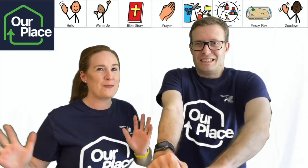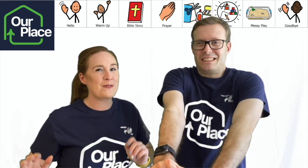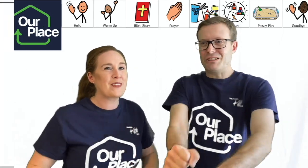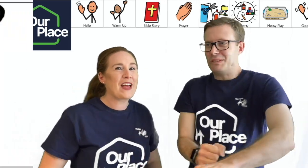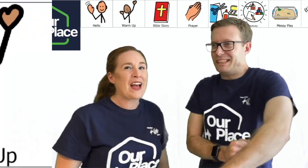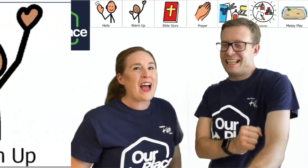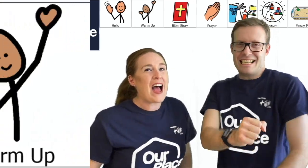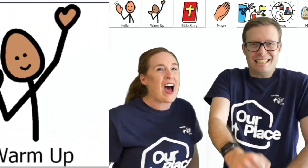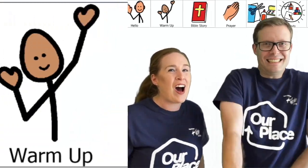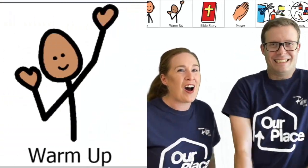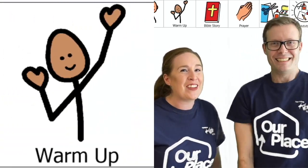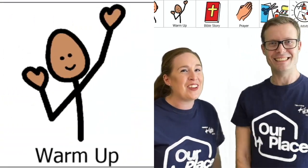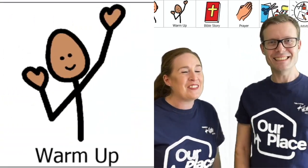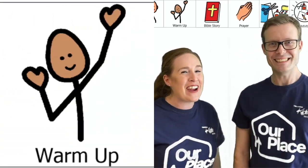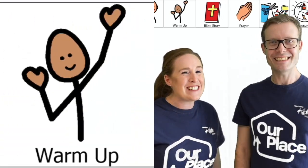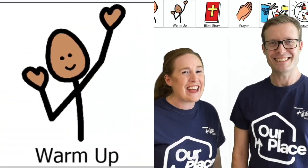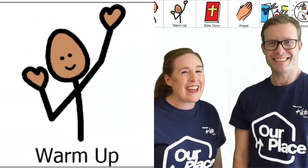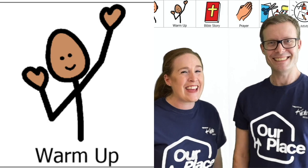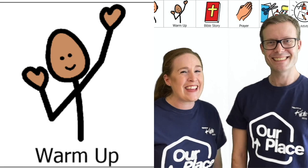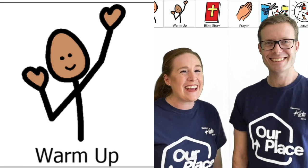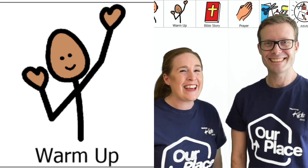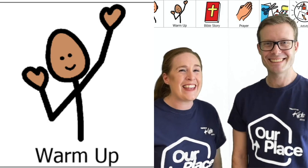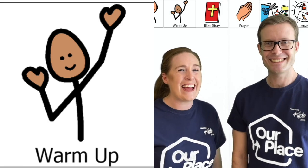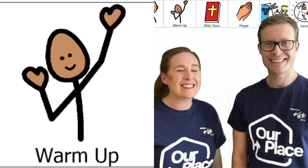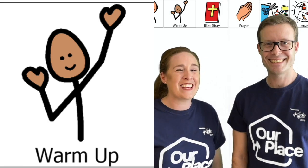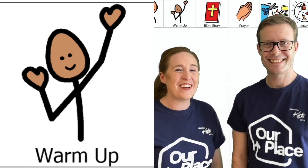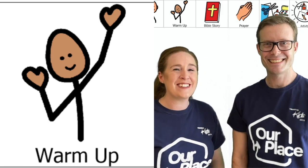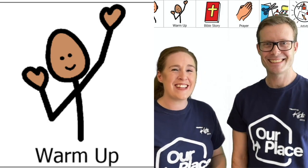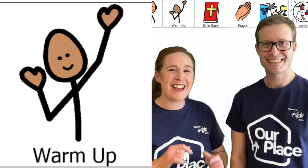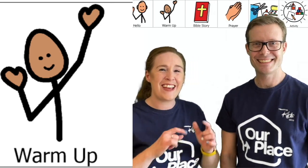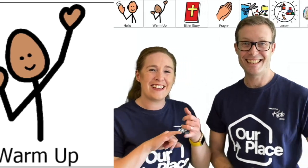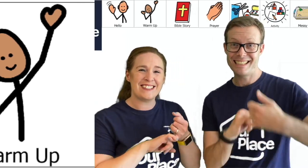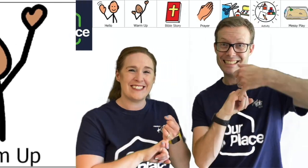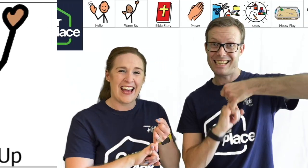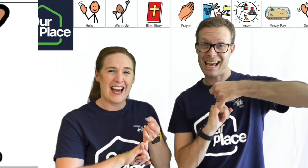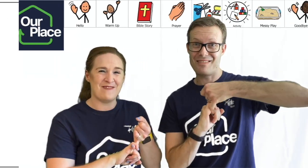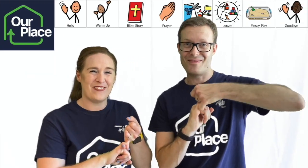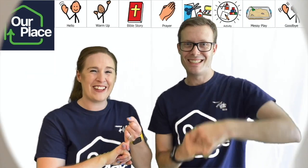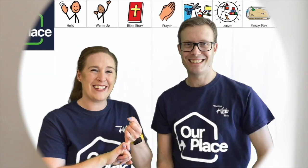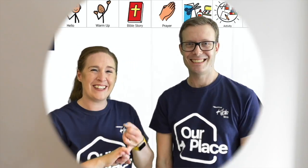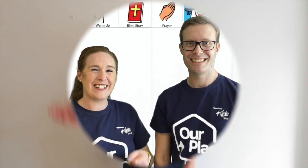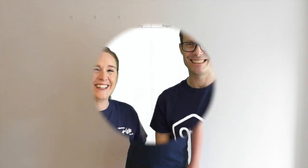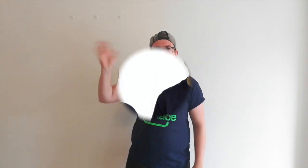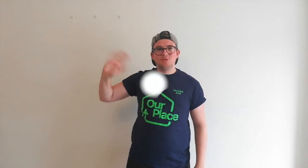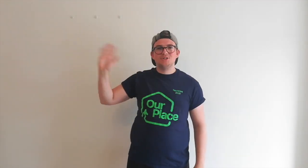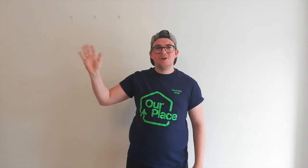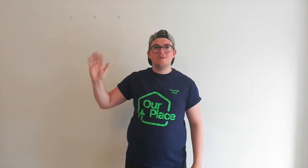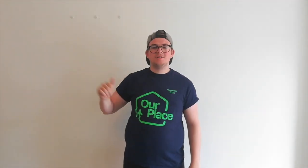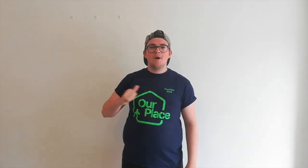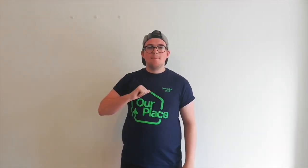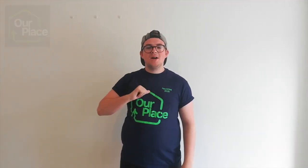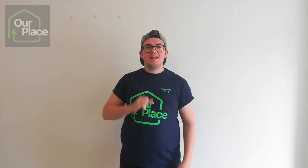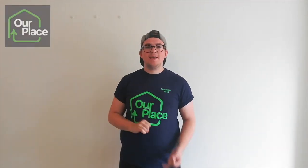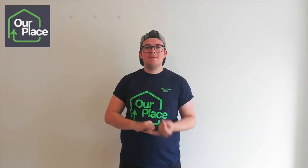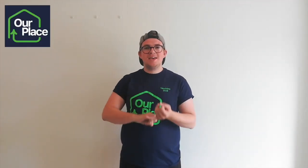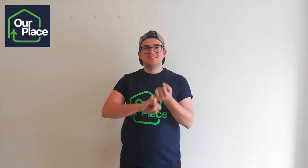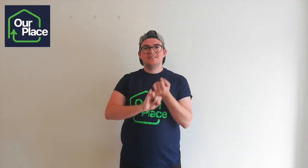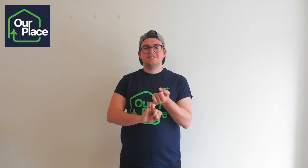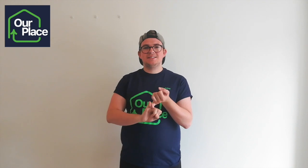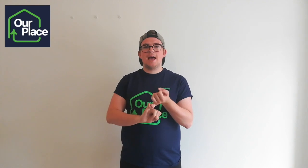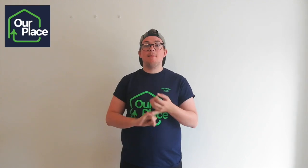come on are you ready let's go to Sam hi boys and girls my name is Sam and